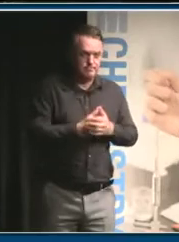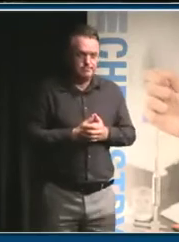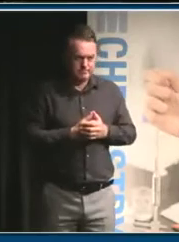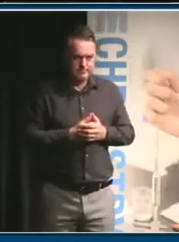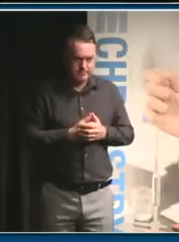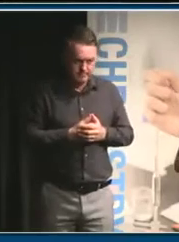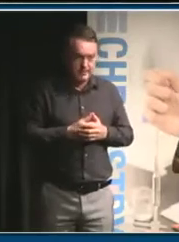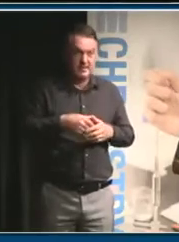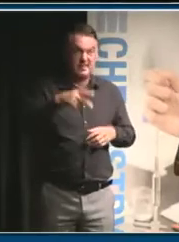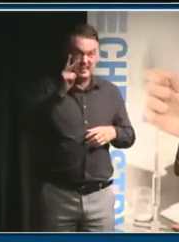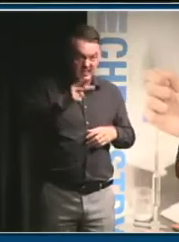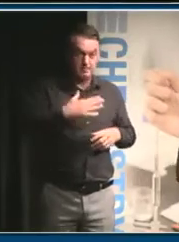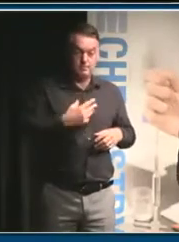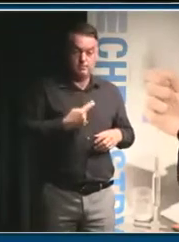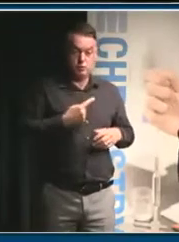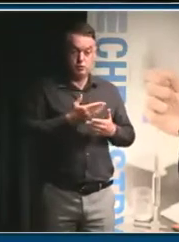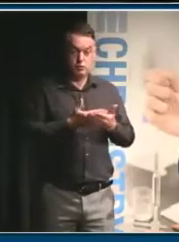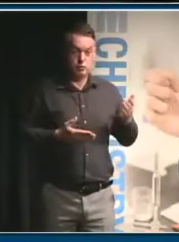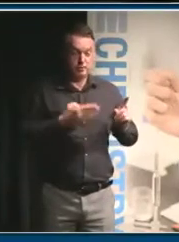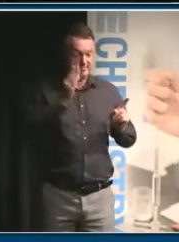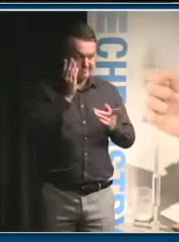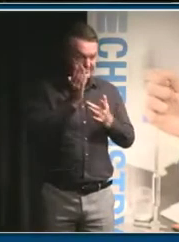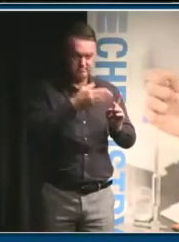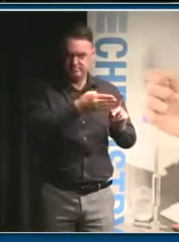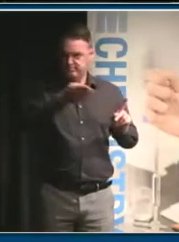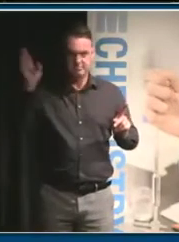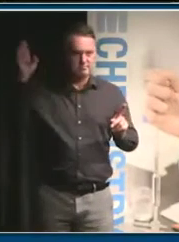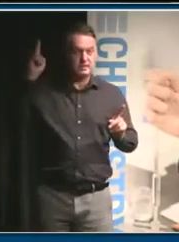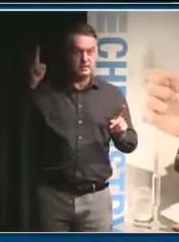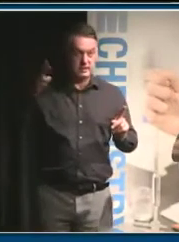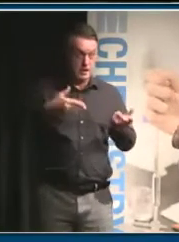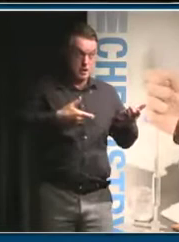yet another horrible turn. Things are going really well at me for Polaroid. it looks like